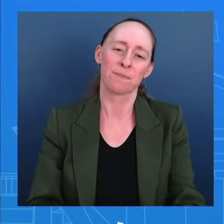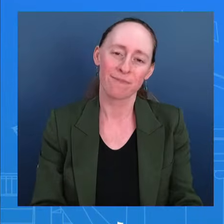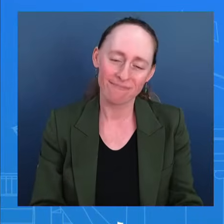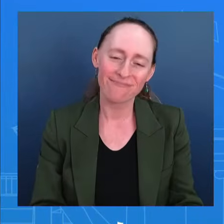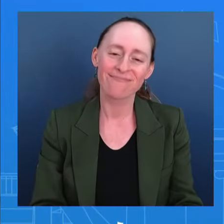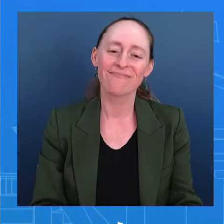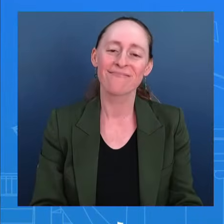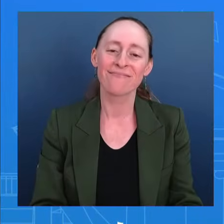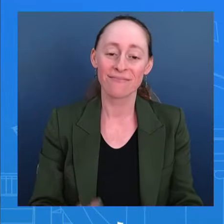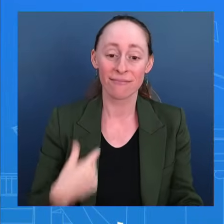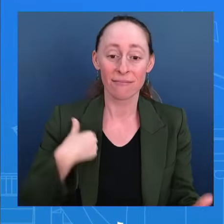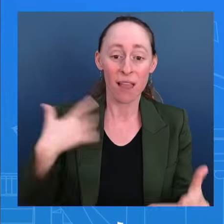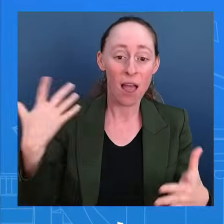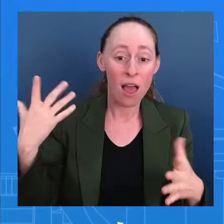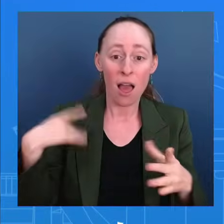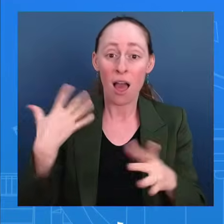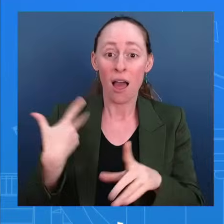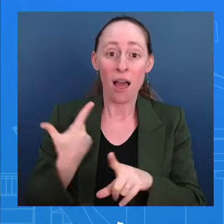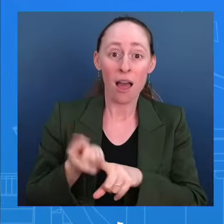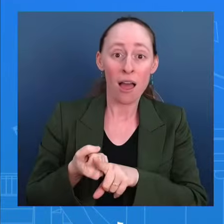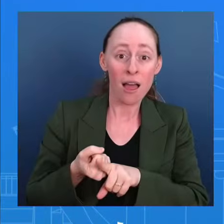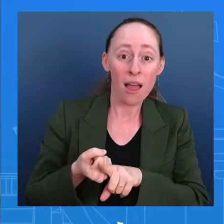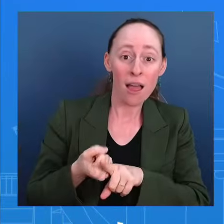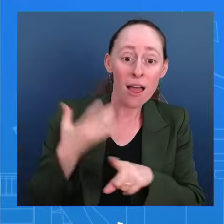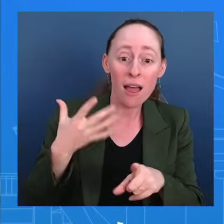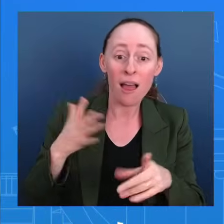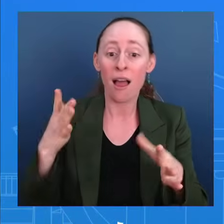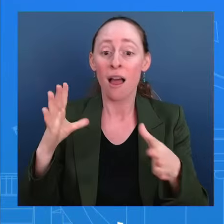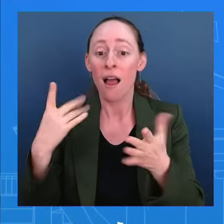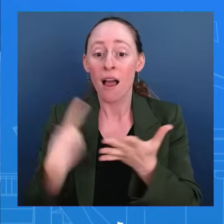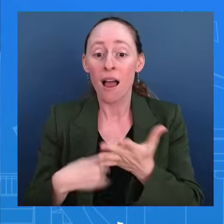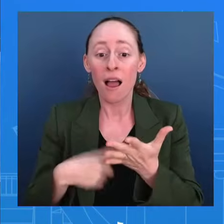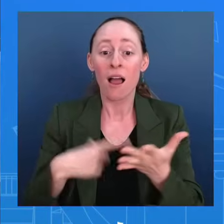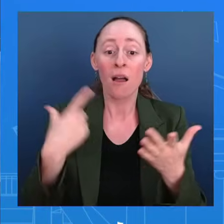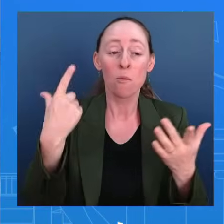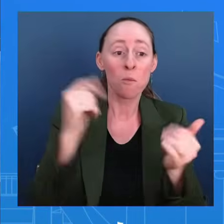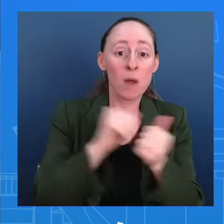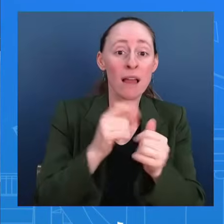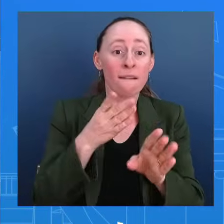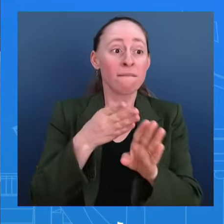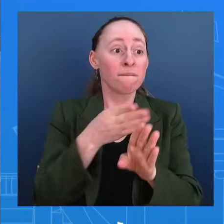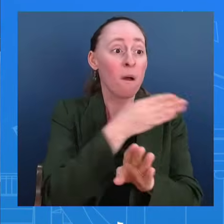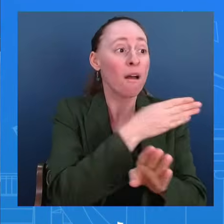and his conversation with world leaders. The Press: And if I can just ask one about the book. Ms. Jean-Pierre: Yeah.